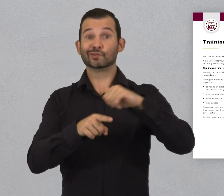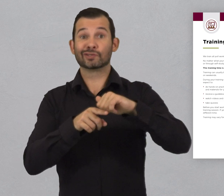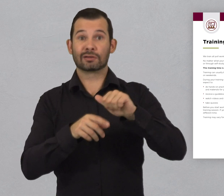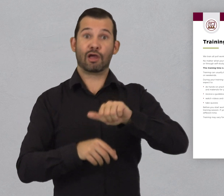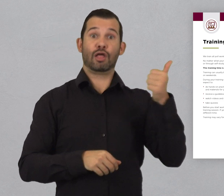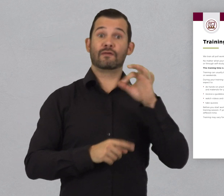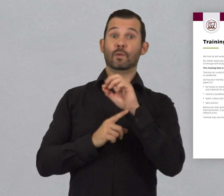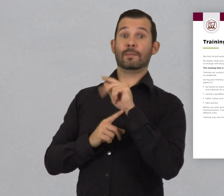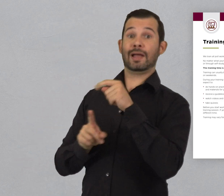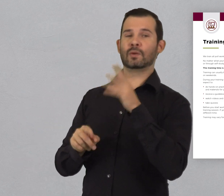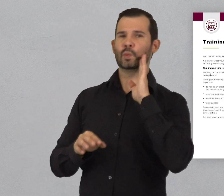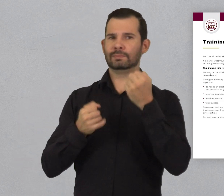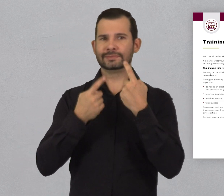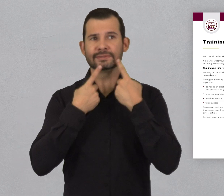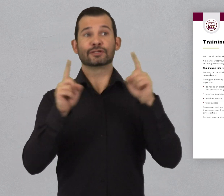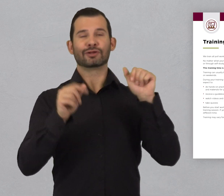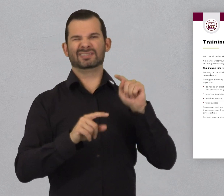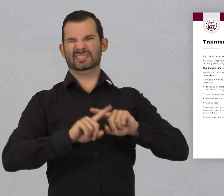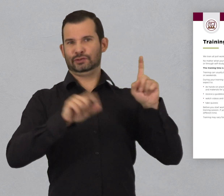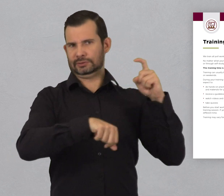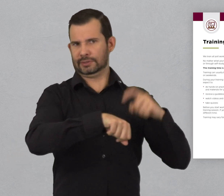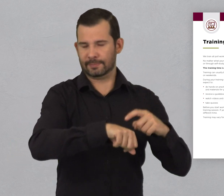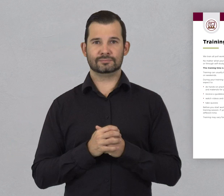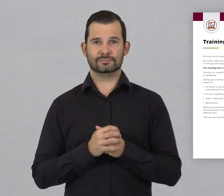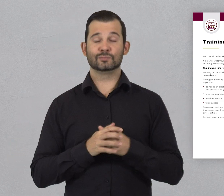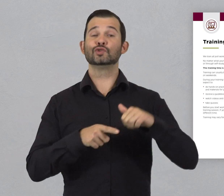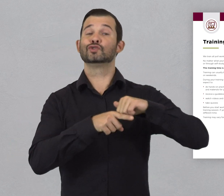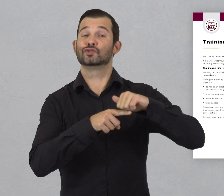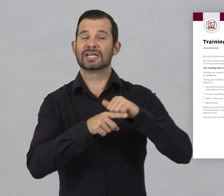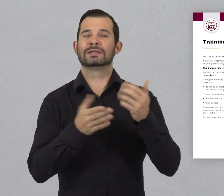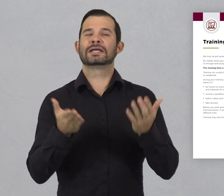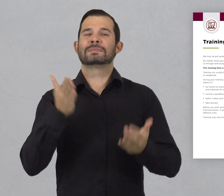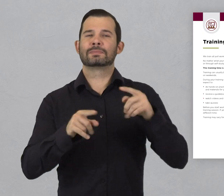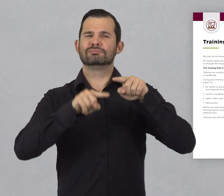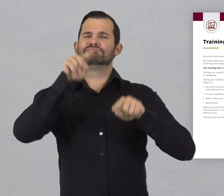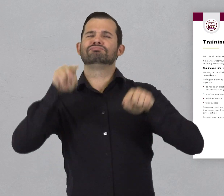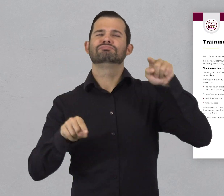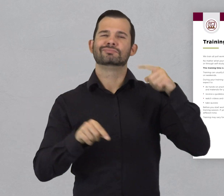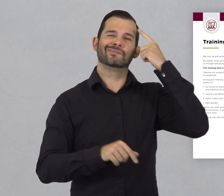you’ll make the declaration at a different time. Training may vary for jobs at local